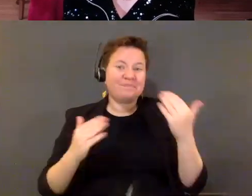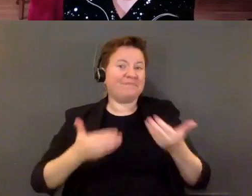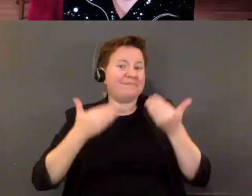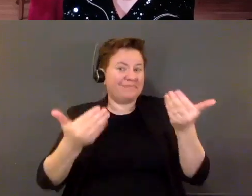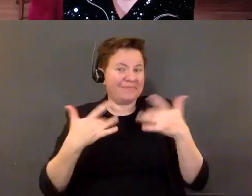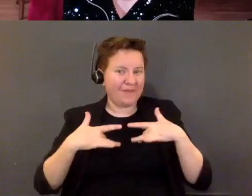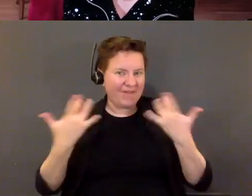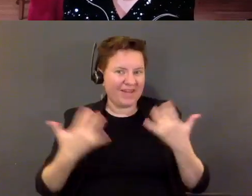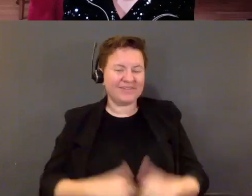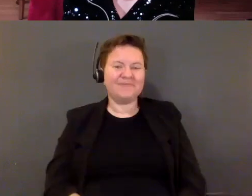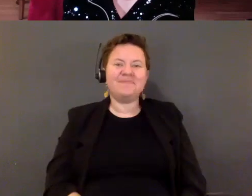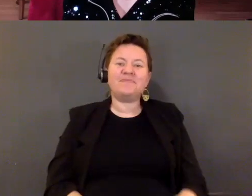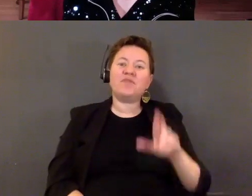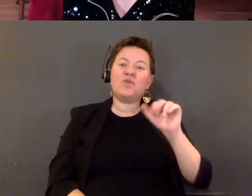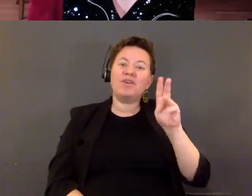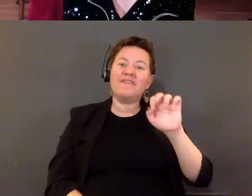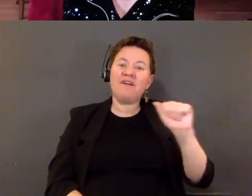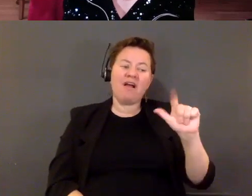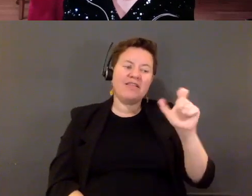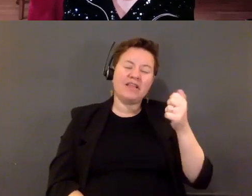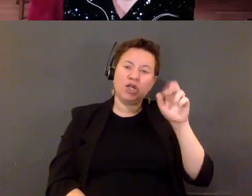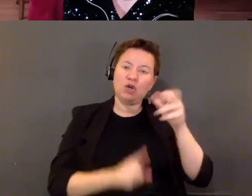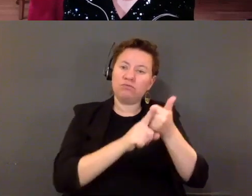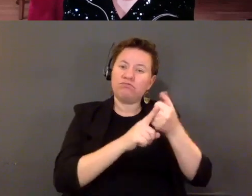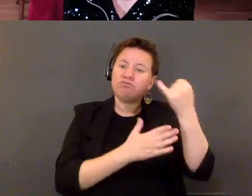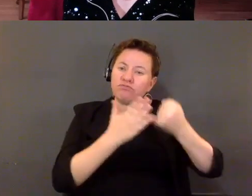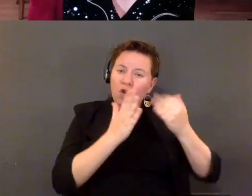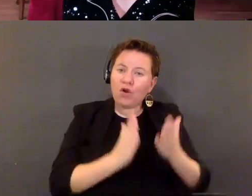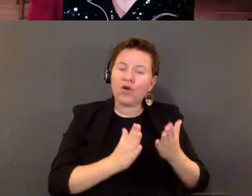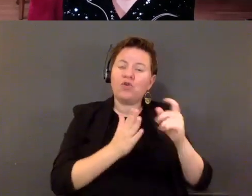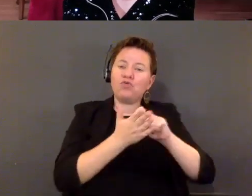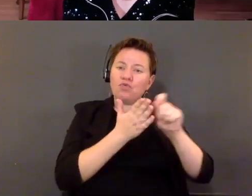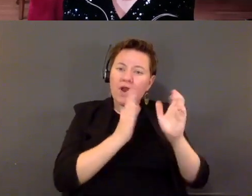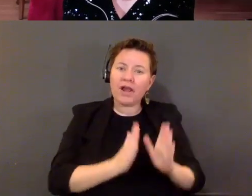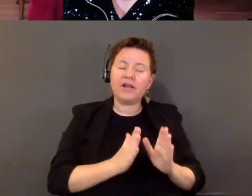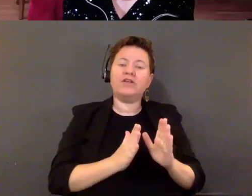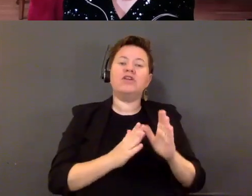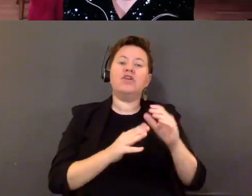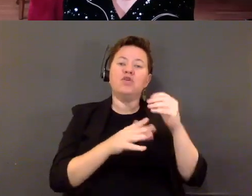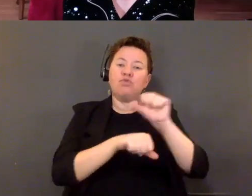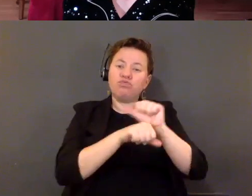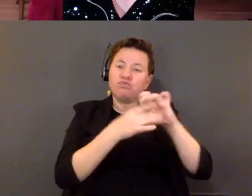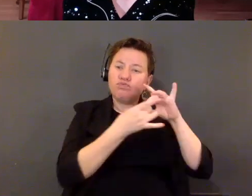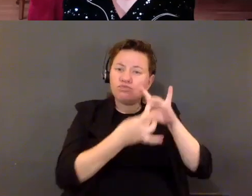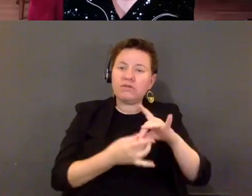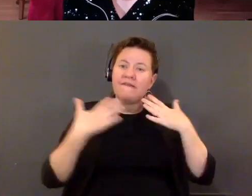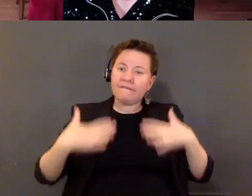Riva Lehrer is an artist writer and curator whose work focuses on issues of physical identity and